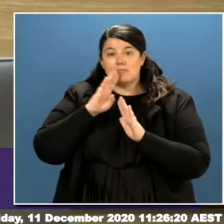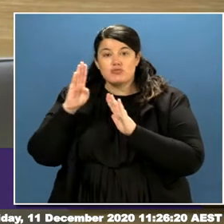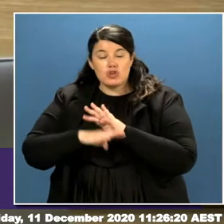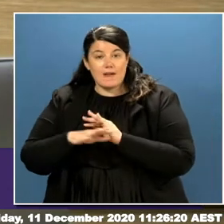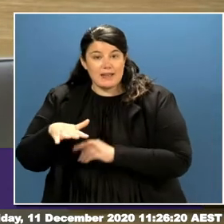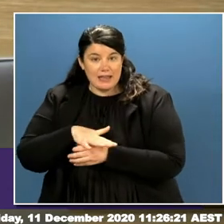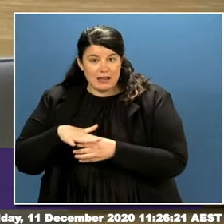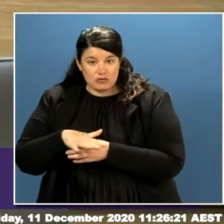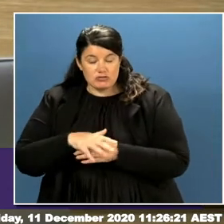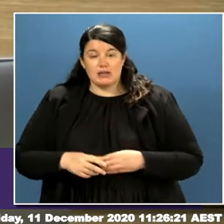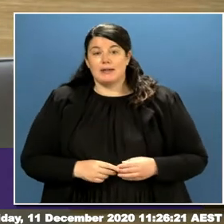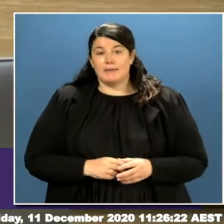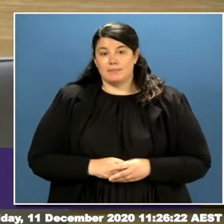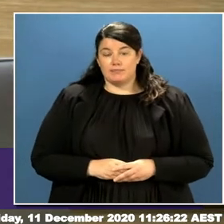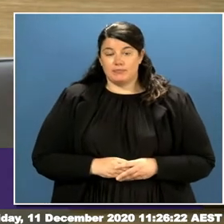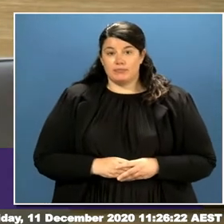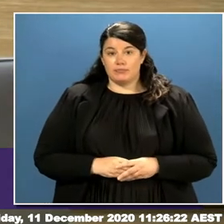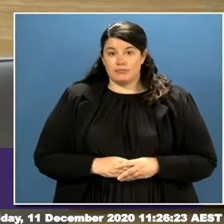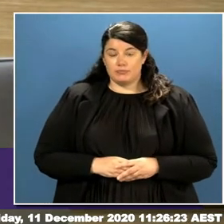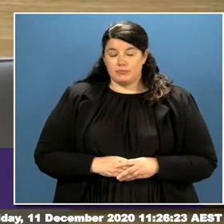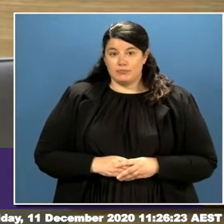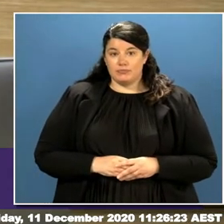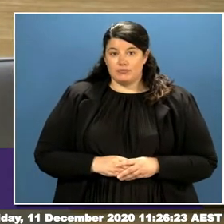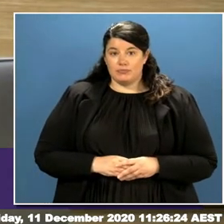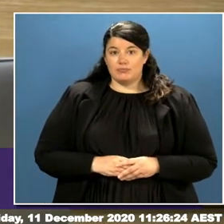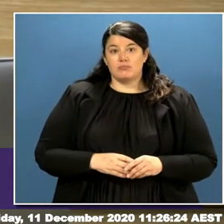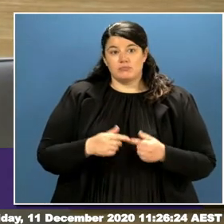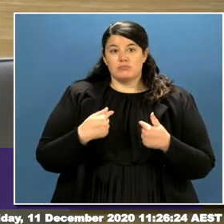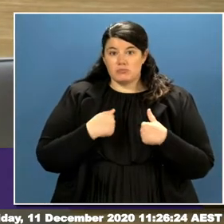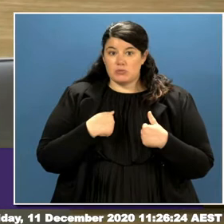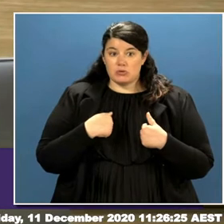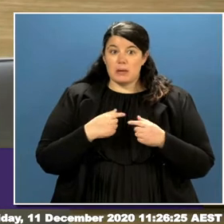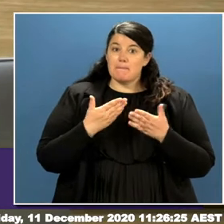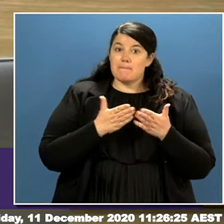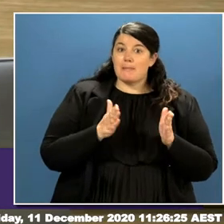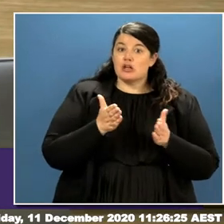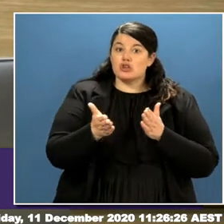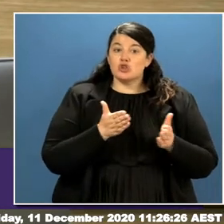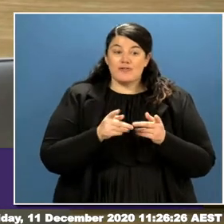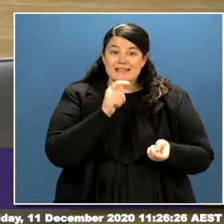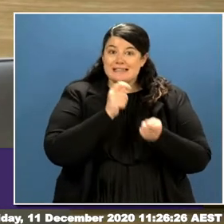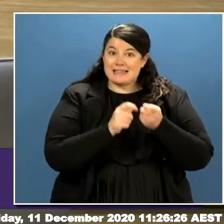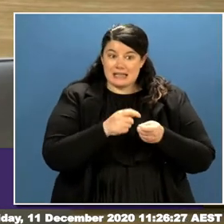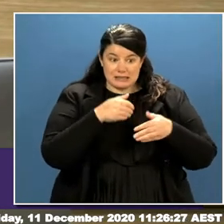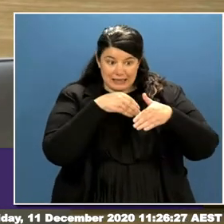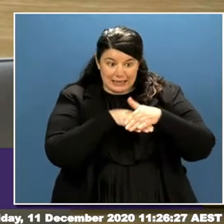I took, and scored highly, in the public service test to enter the public service.